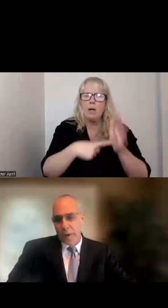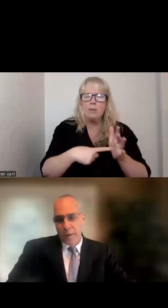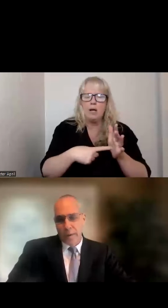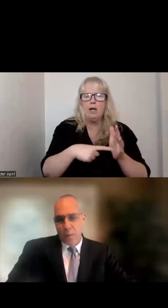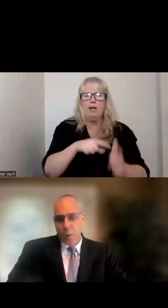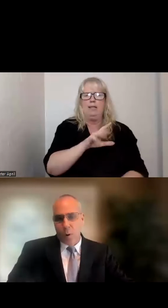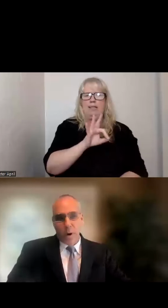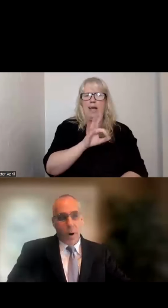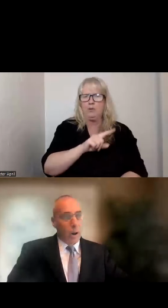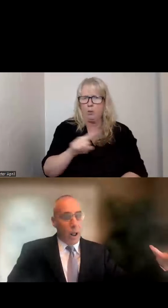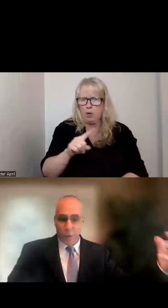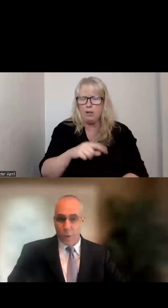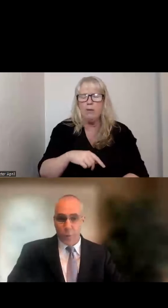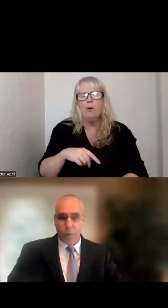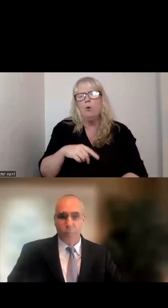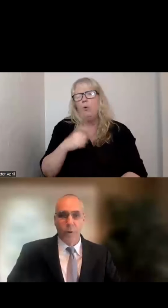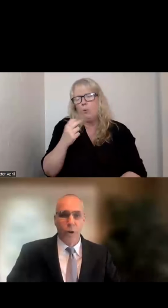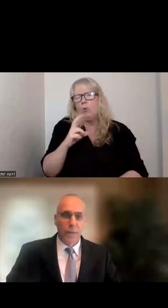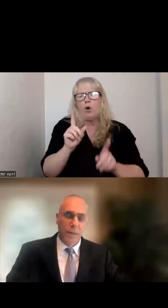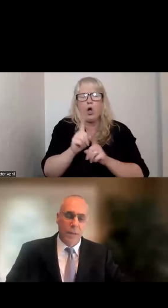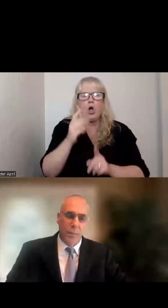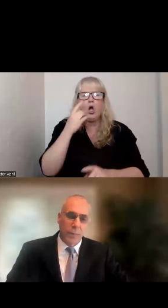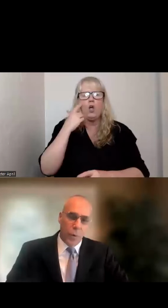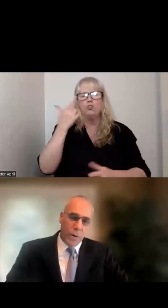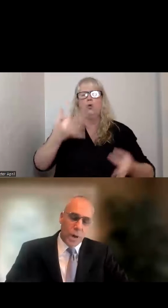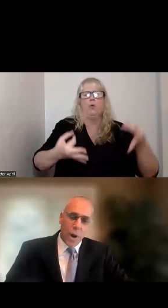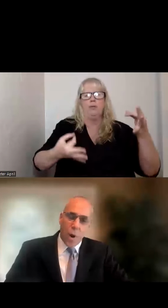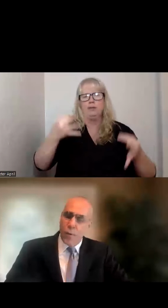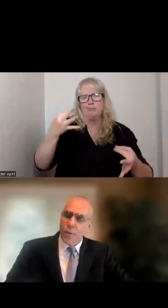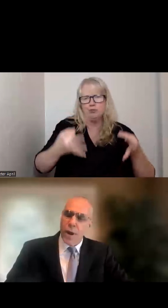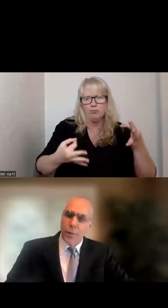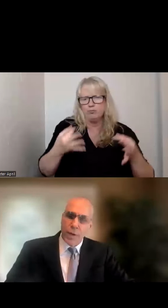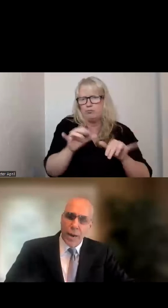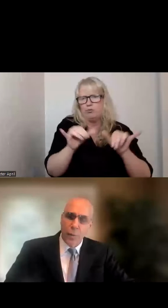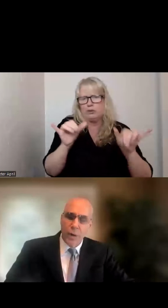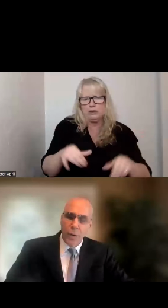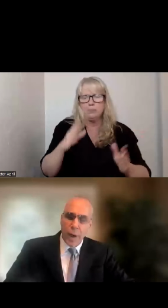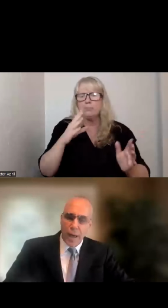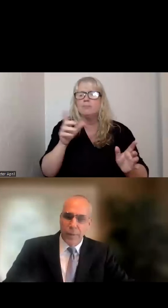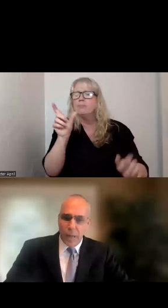OR THE CRIME JUSTICE SYSTEM. ON THE OTHER SIDE WE HAVE